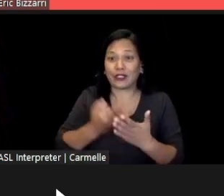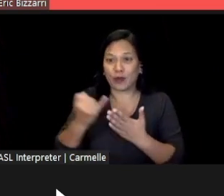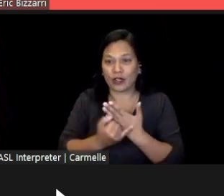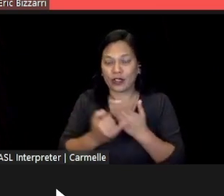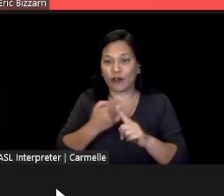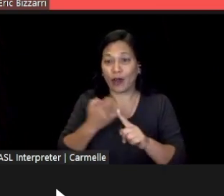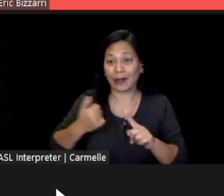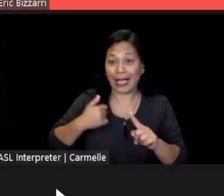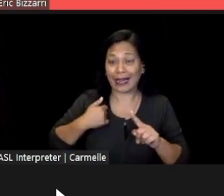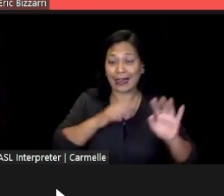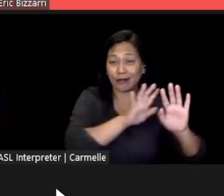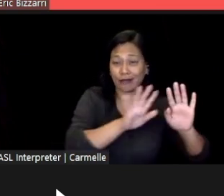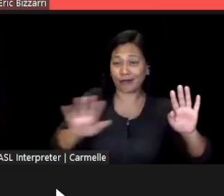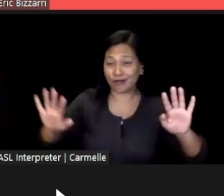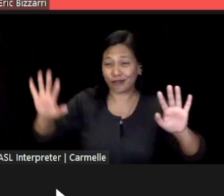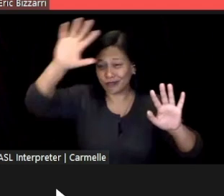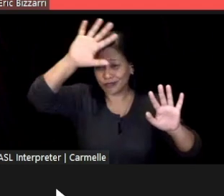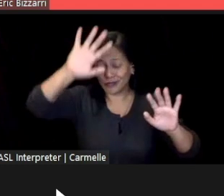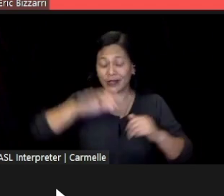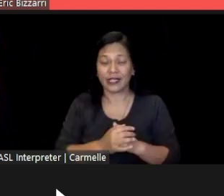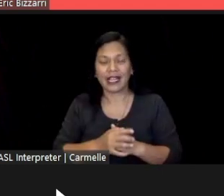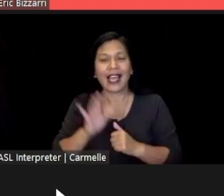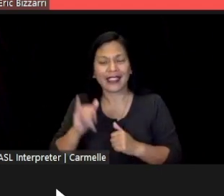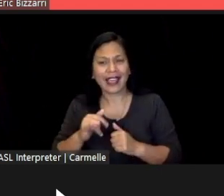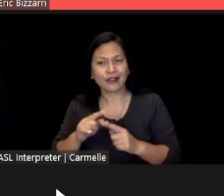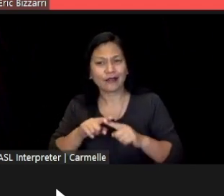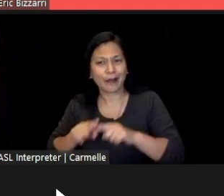And I think that's on us in terms of our education and our communication strategies.